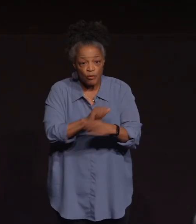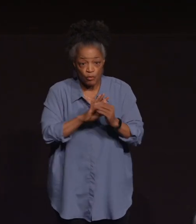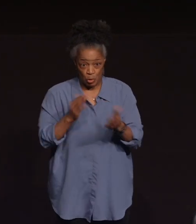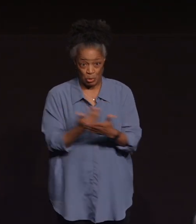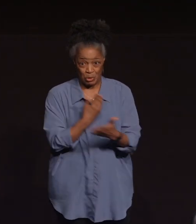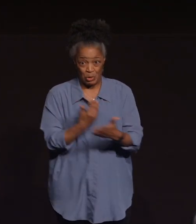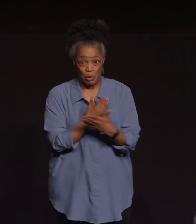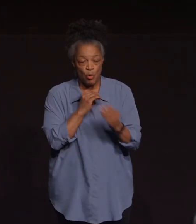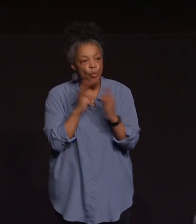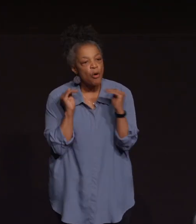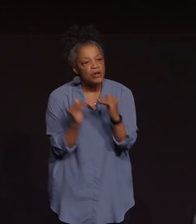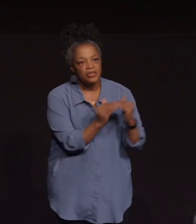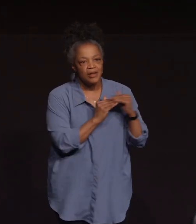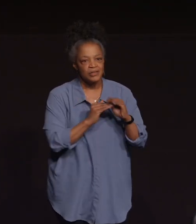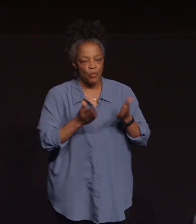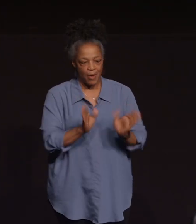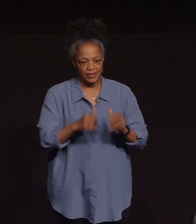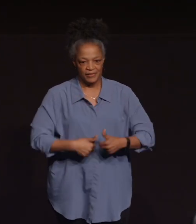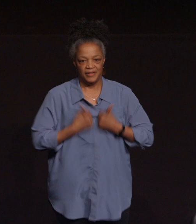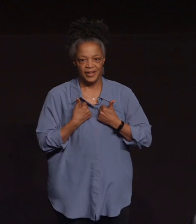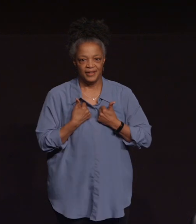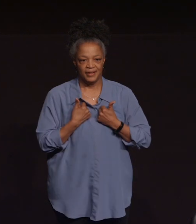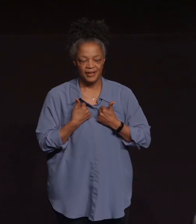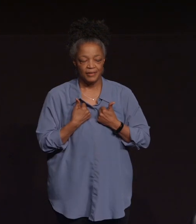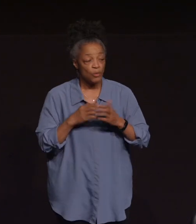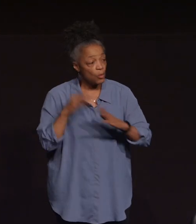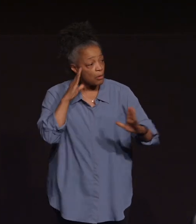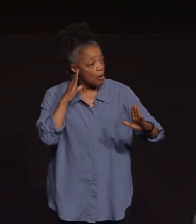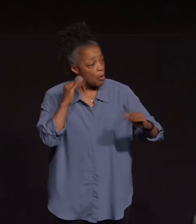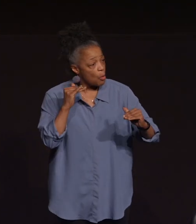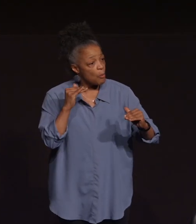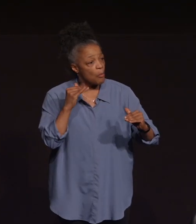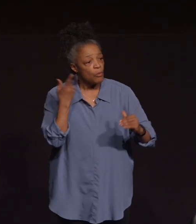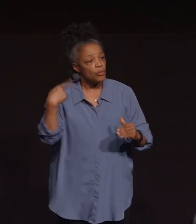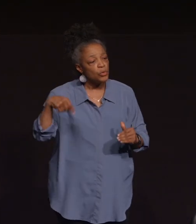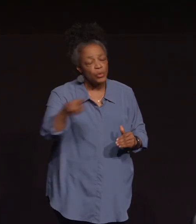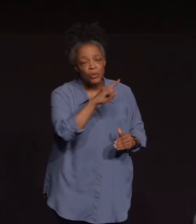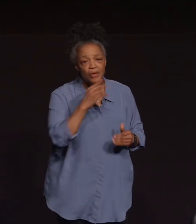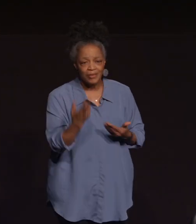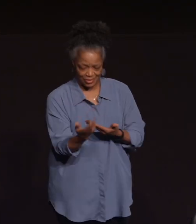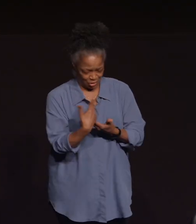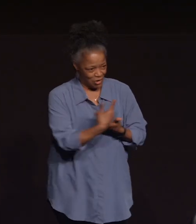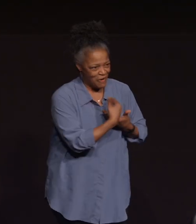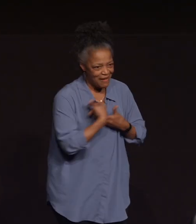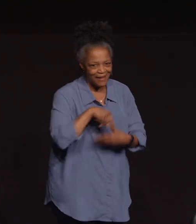more just ways of living. So we hope that you will join us as often as you